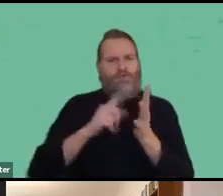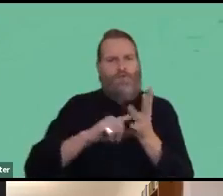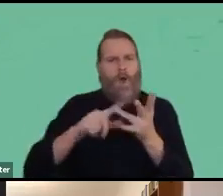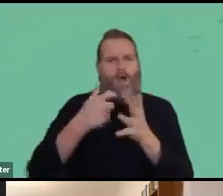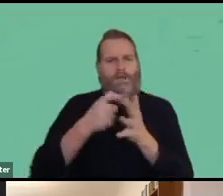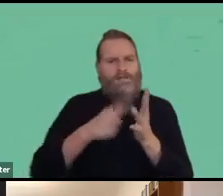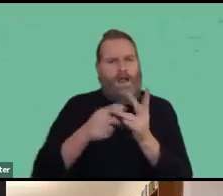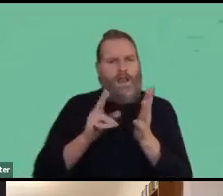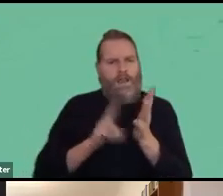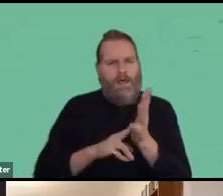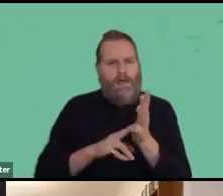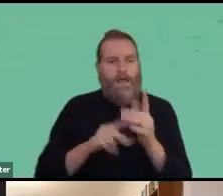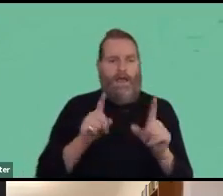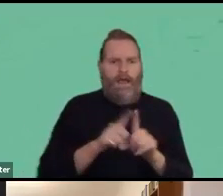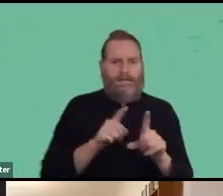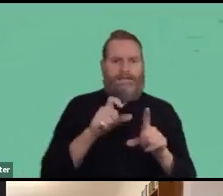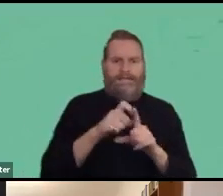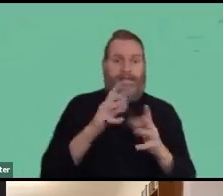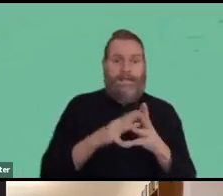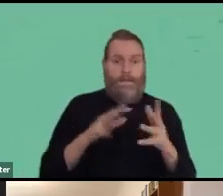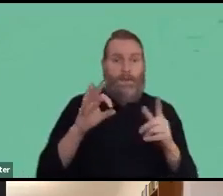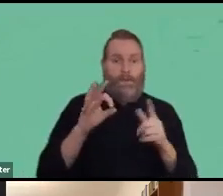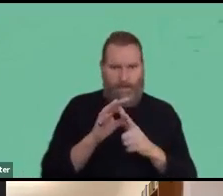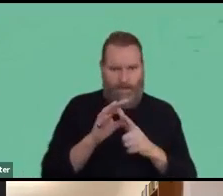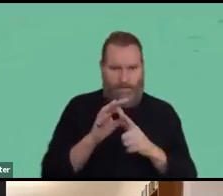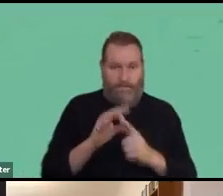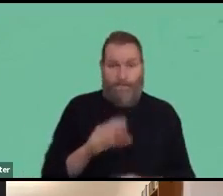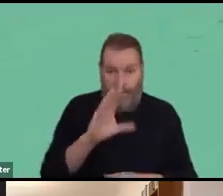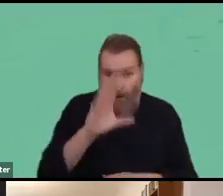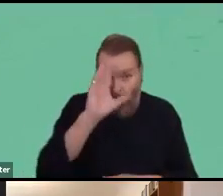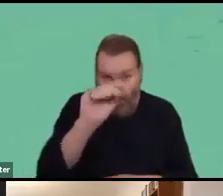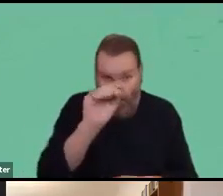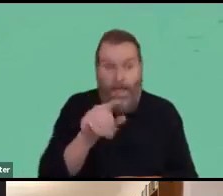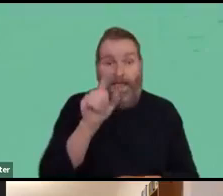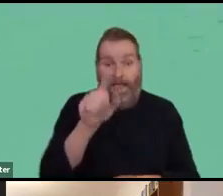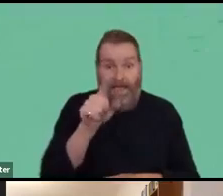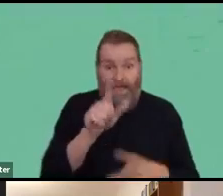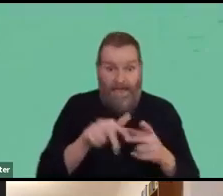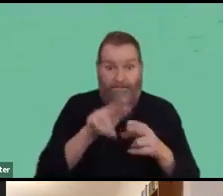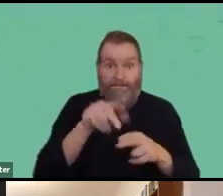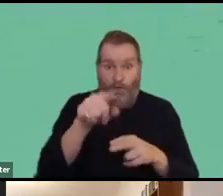can I just remind people if you know me and you are sending me messages in my in my own Facebook